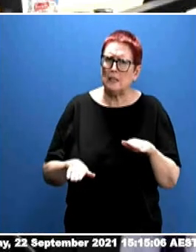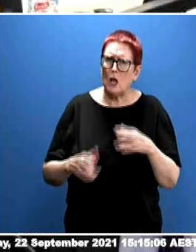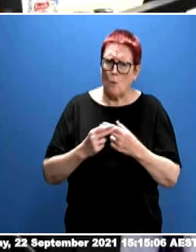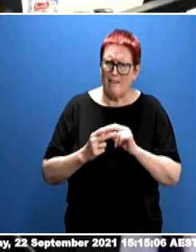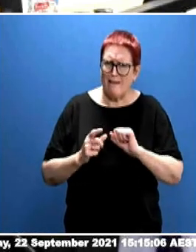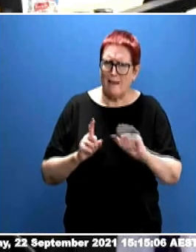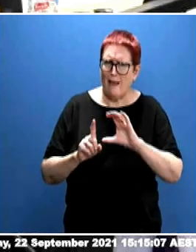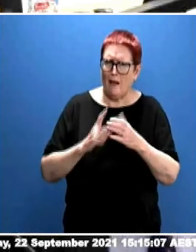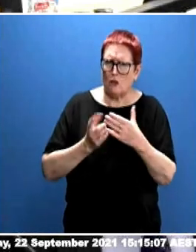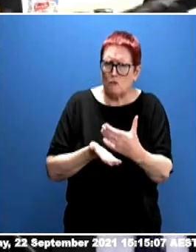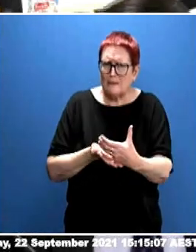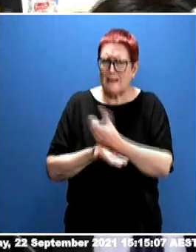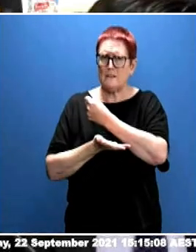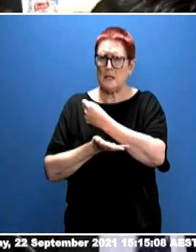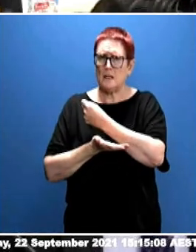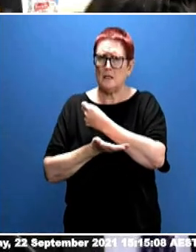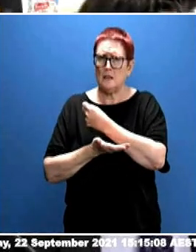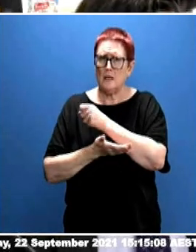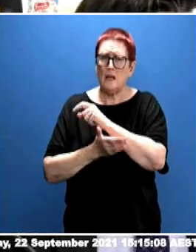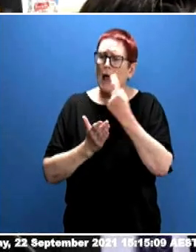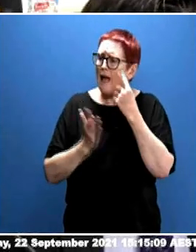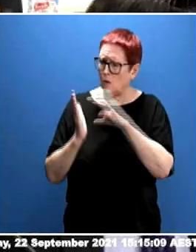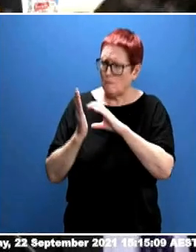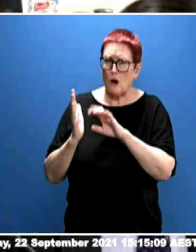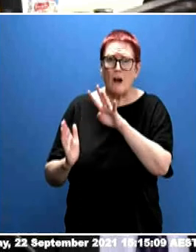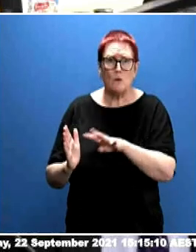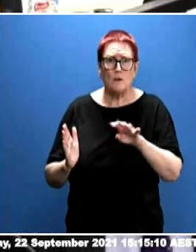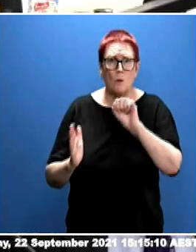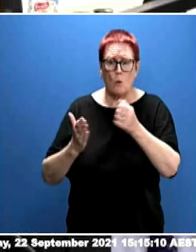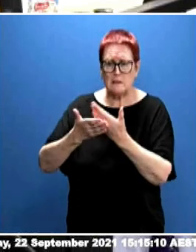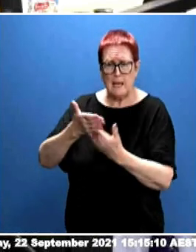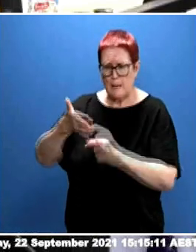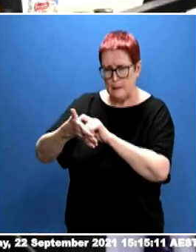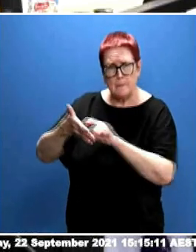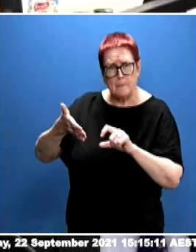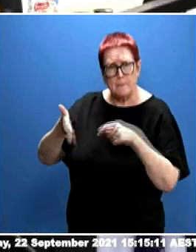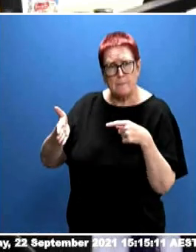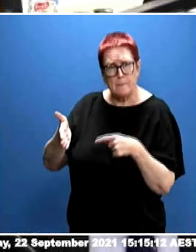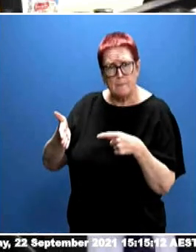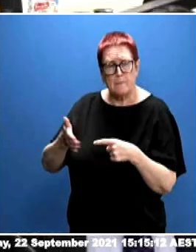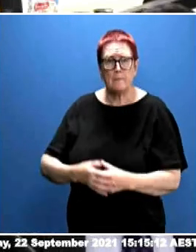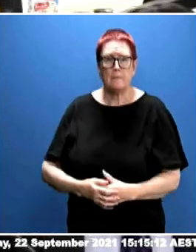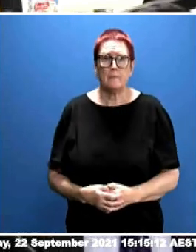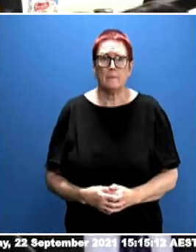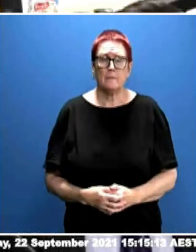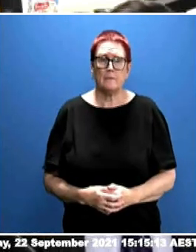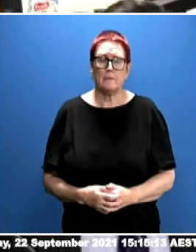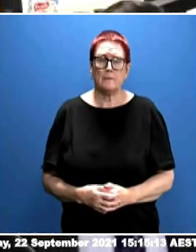Now, returning back to paragraph 44 of your statement, you'll see that of the